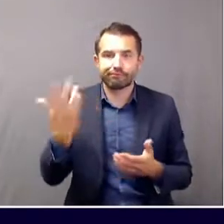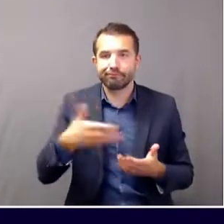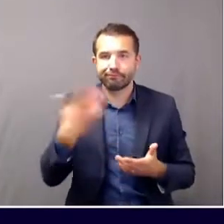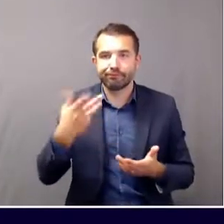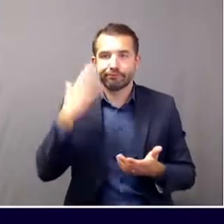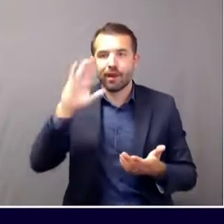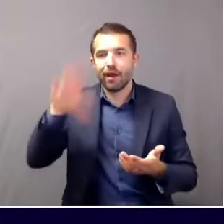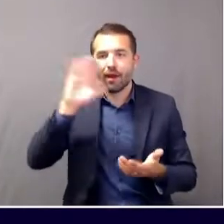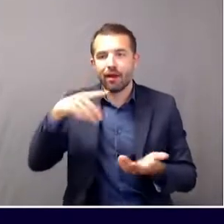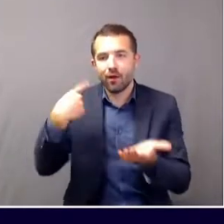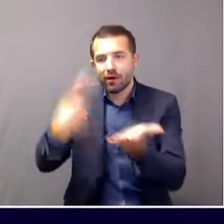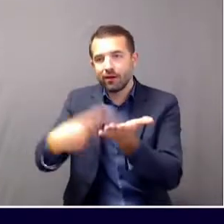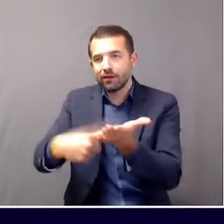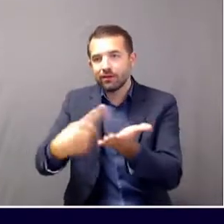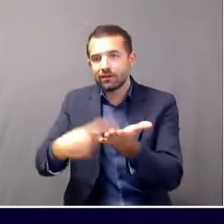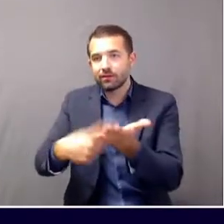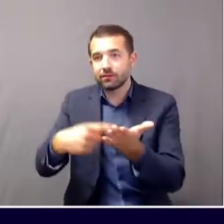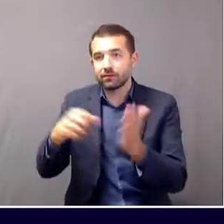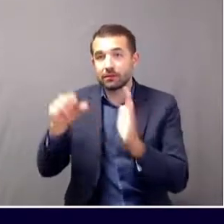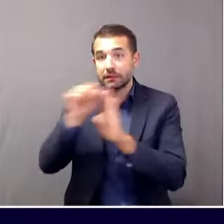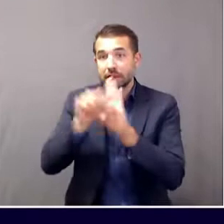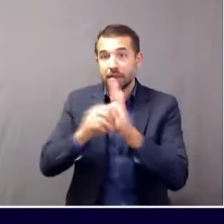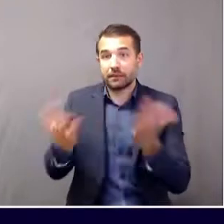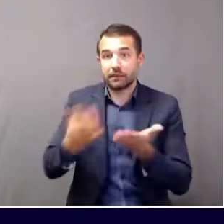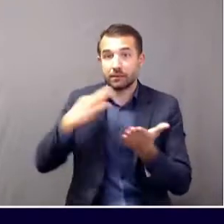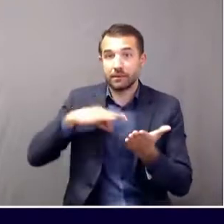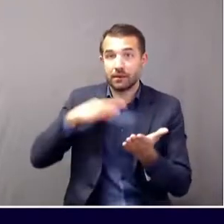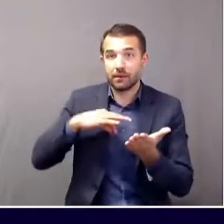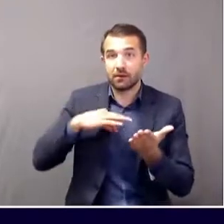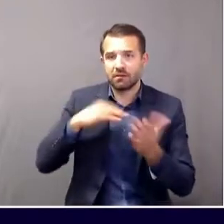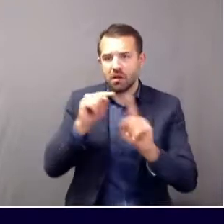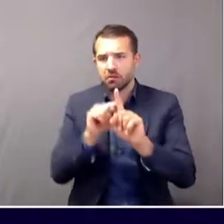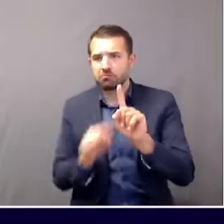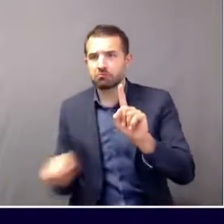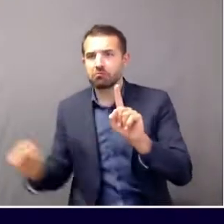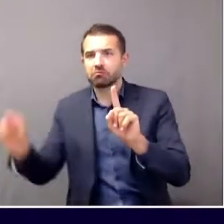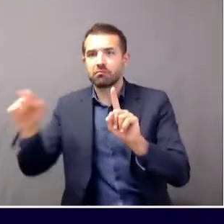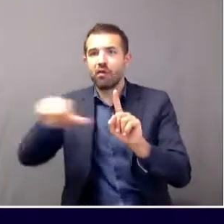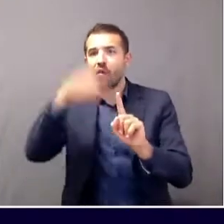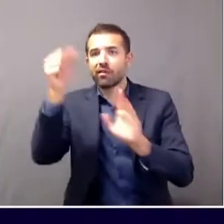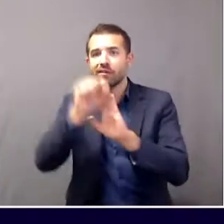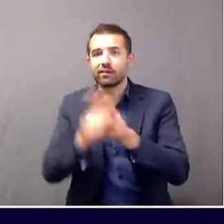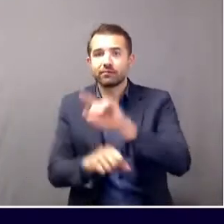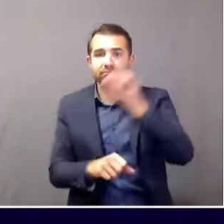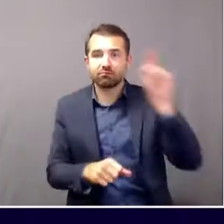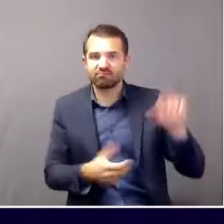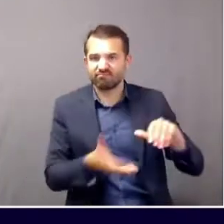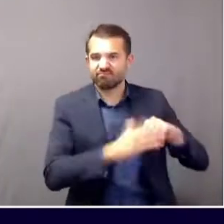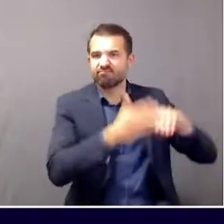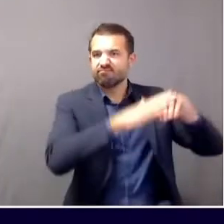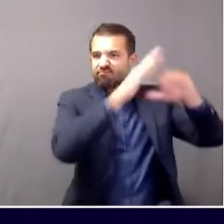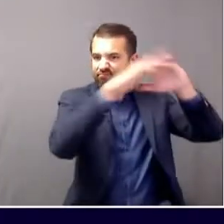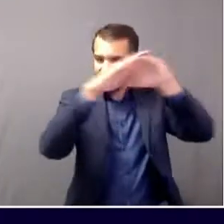states and in cases